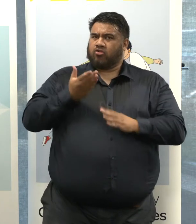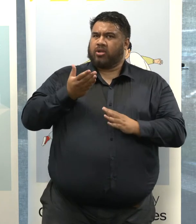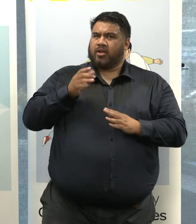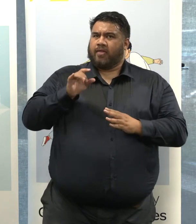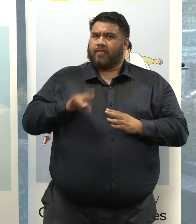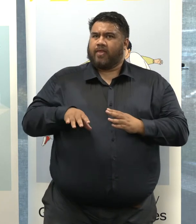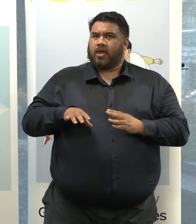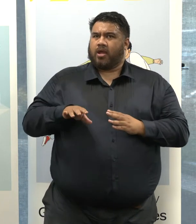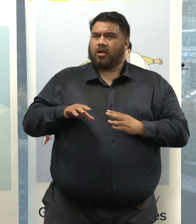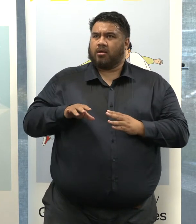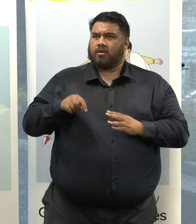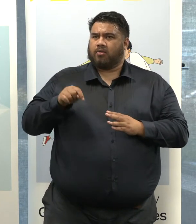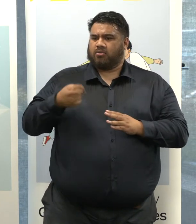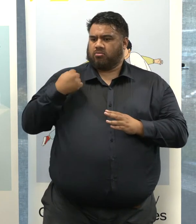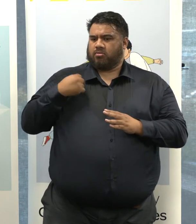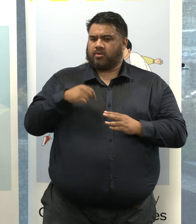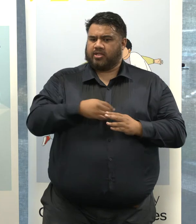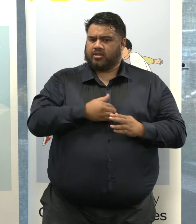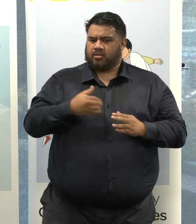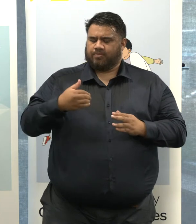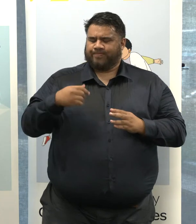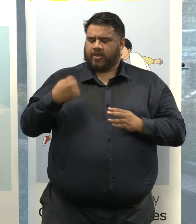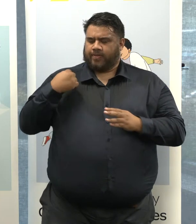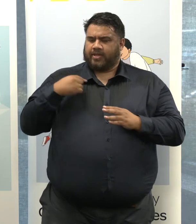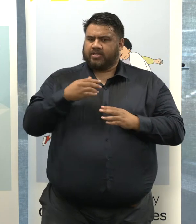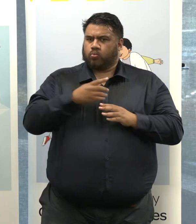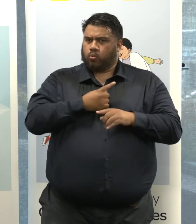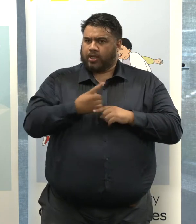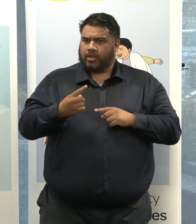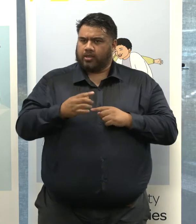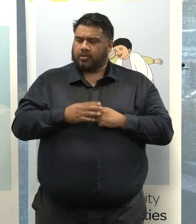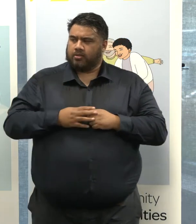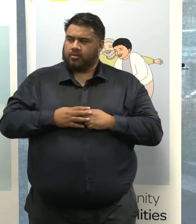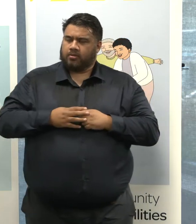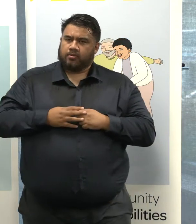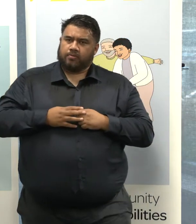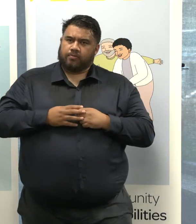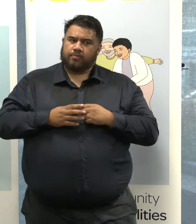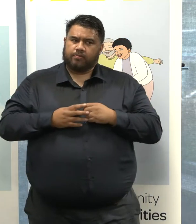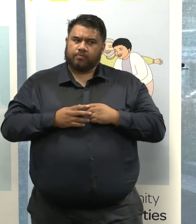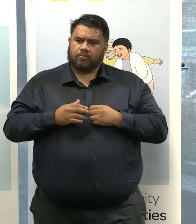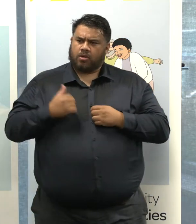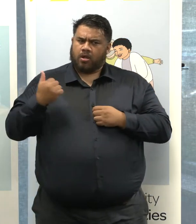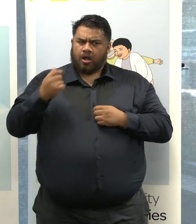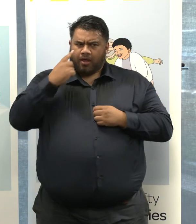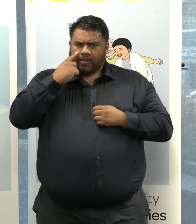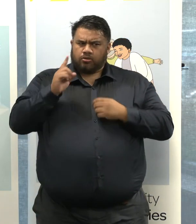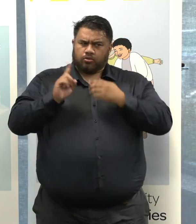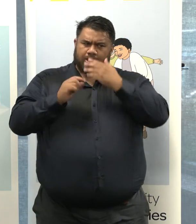Can you explain why hospitalisation and case